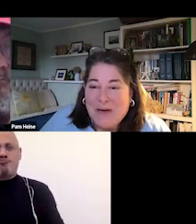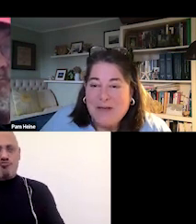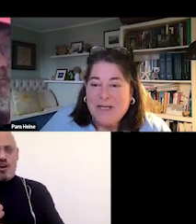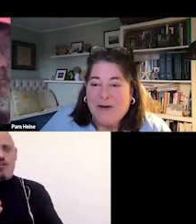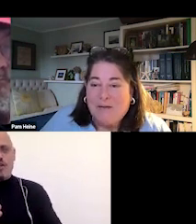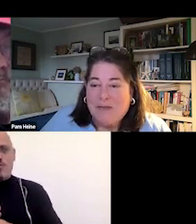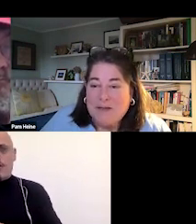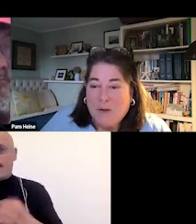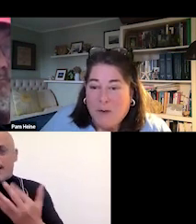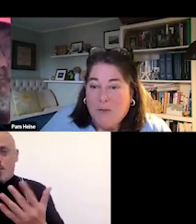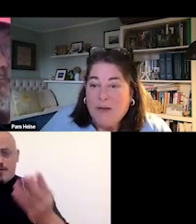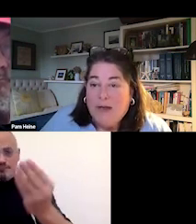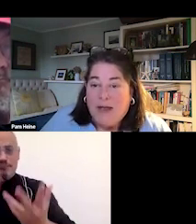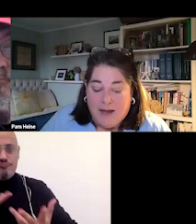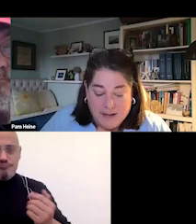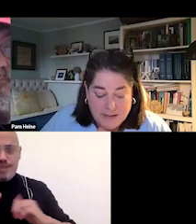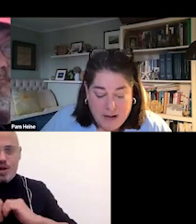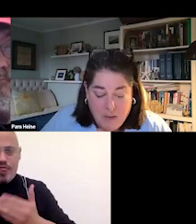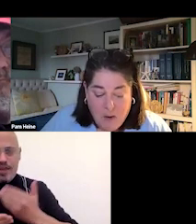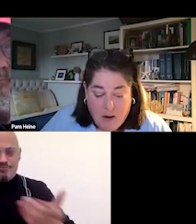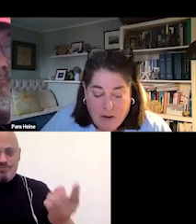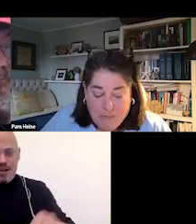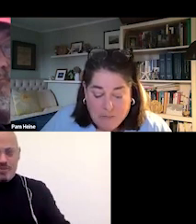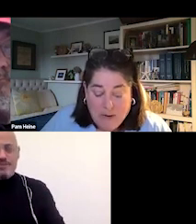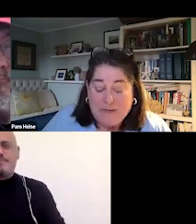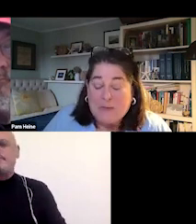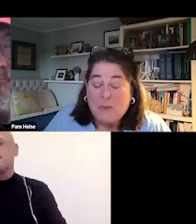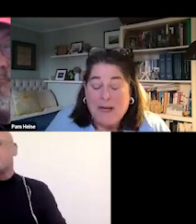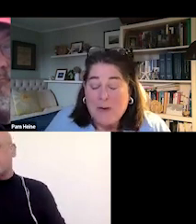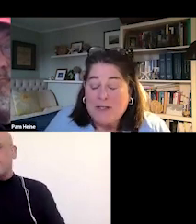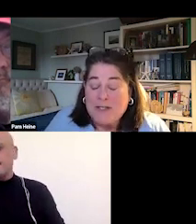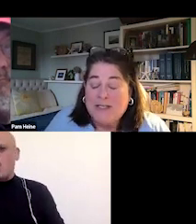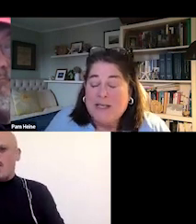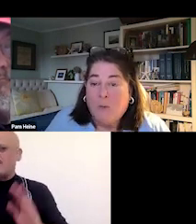Well, we can't wait to hear how things go, and we have some great questions